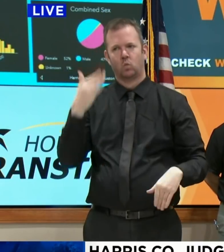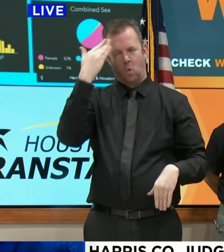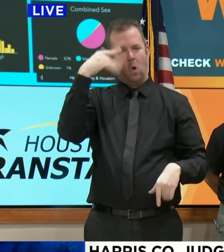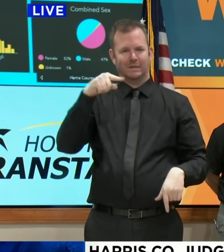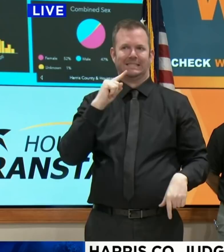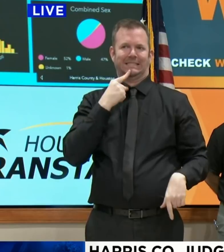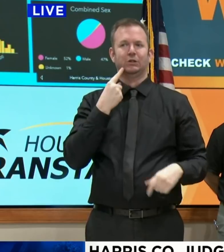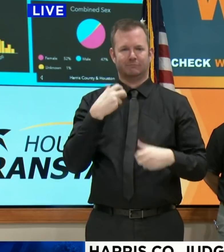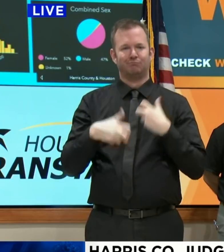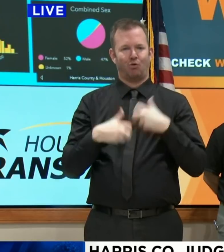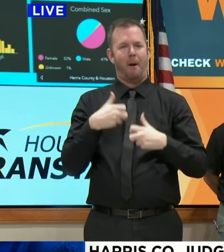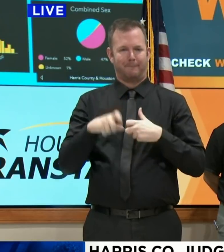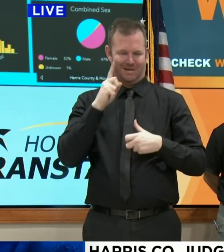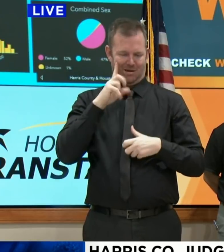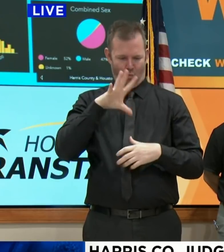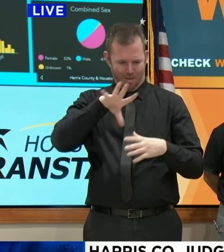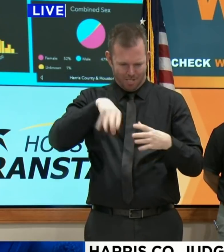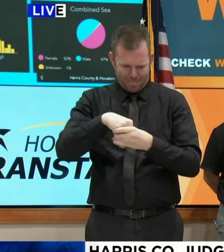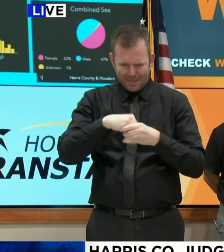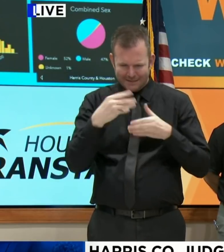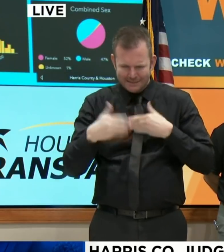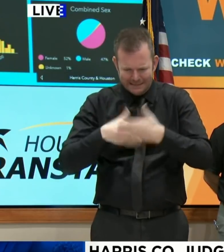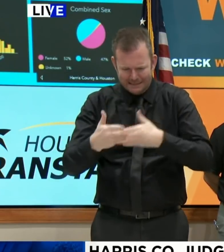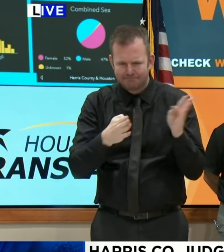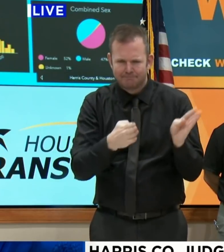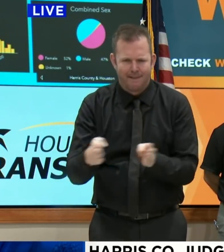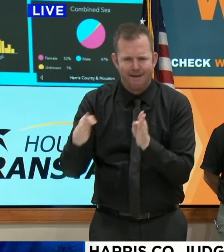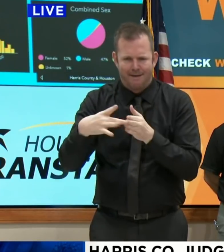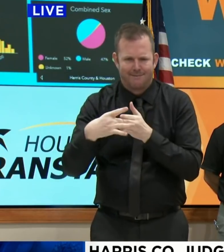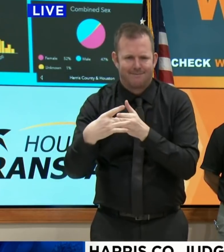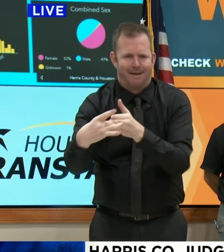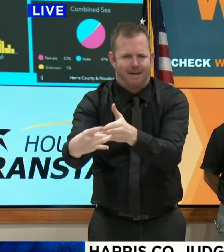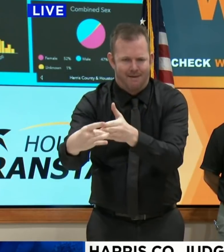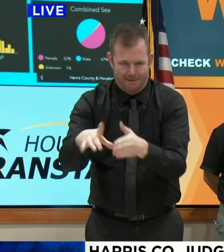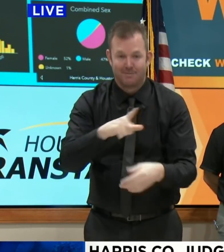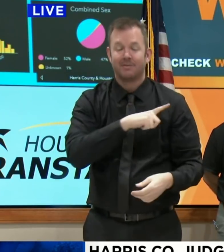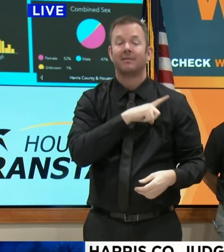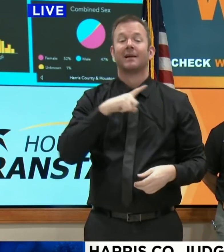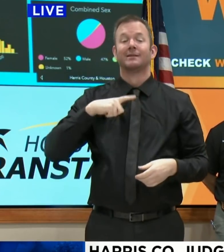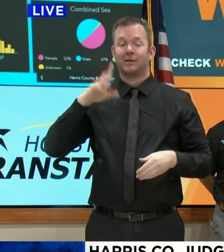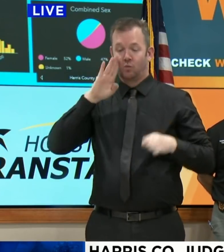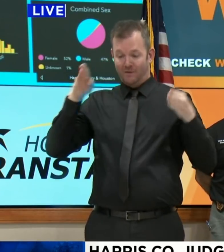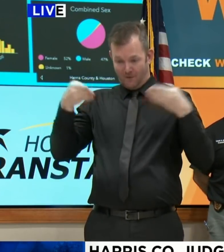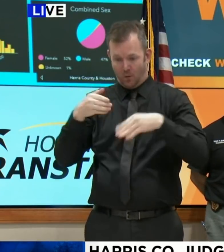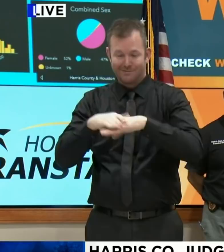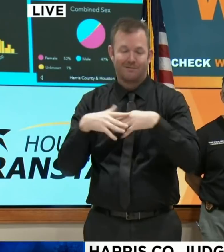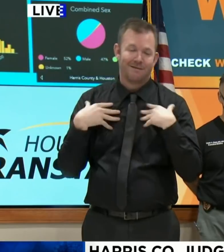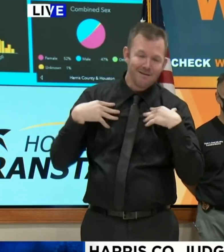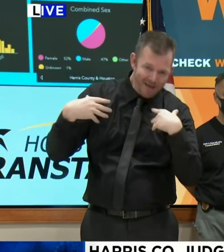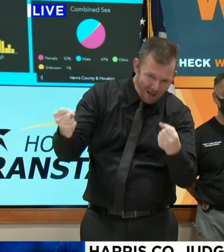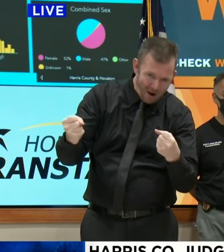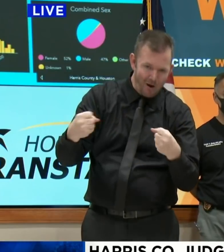he is no stranger to the working on these kinds of the working on these kinds of issues you throughout this issues you throughout this count this crisis he’s been count this crisis he’s been leading when it comes to leading when it comes to protecting our families he has